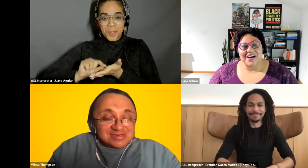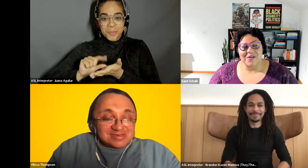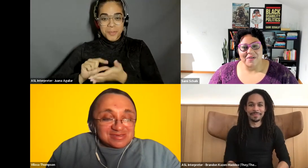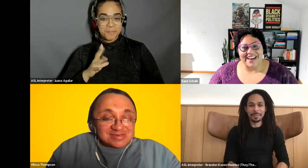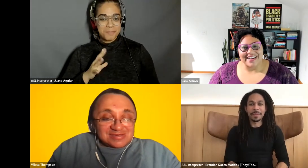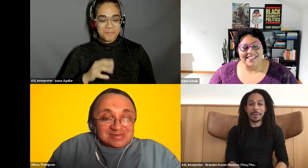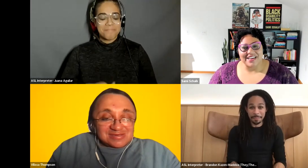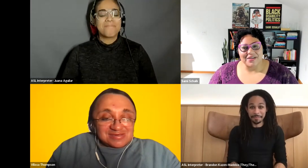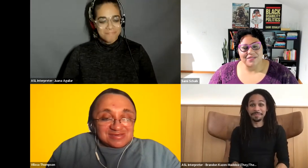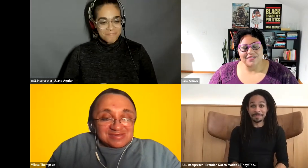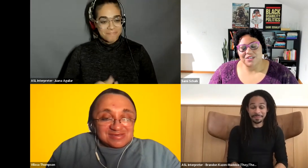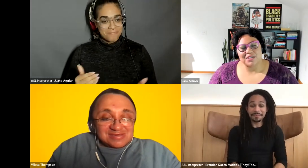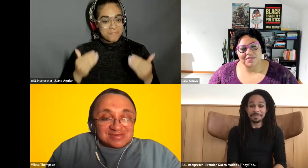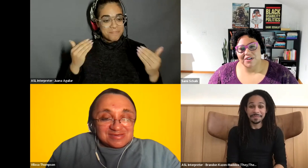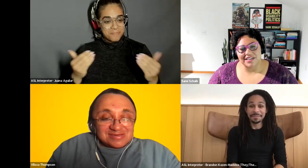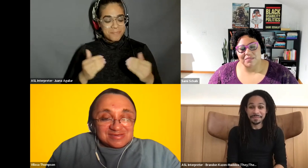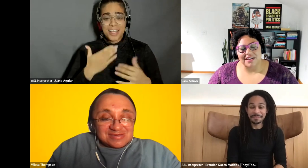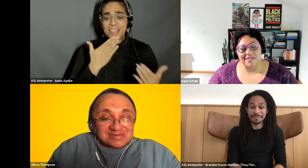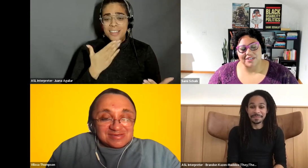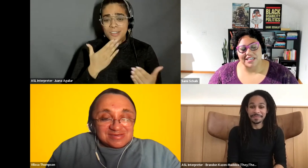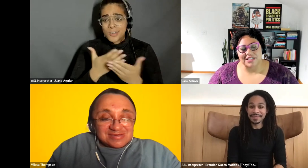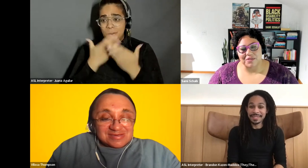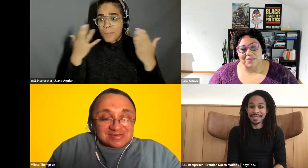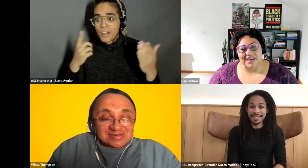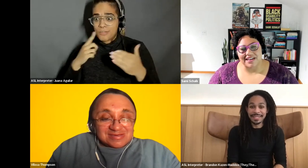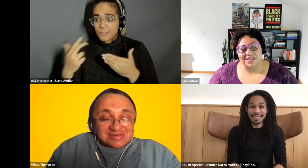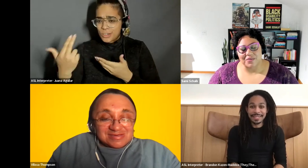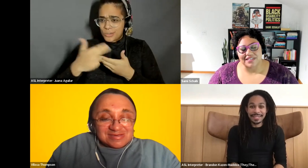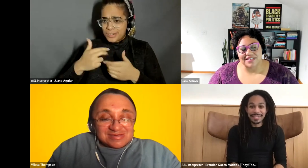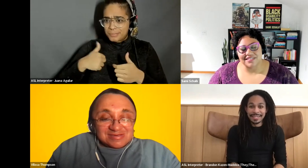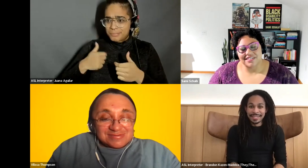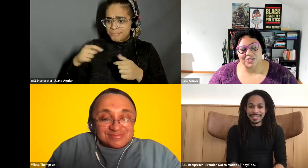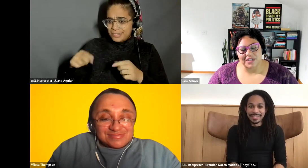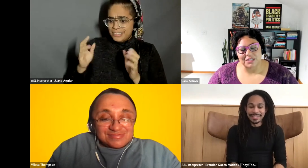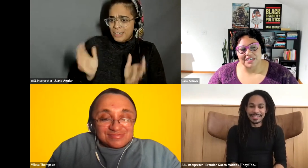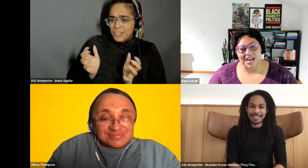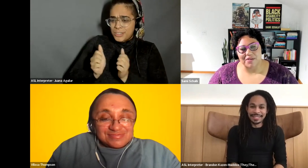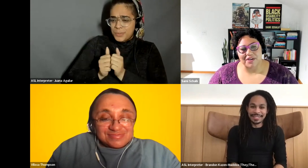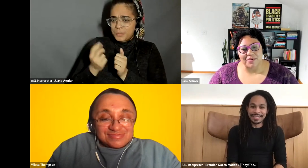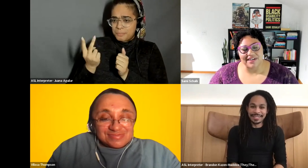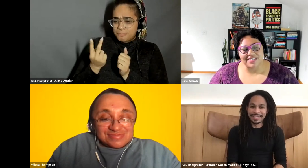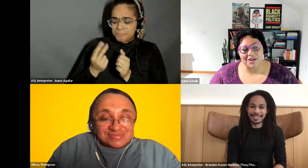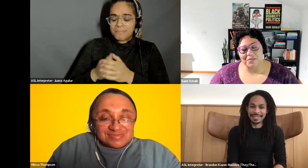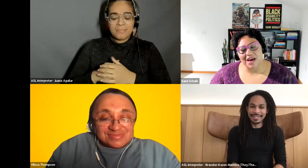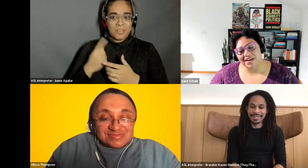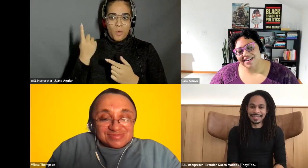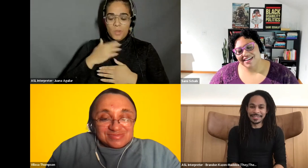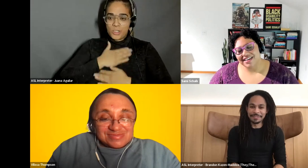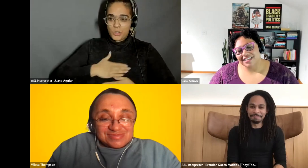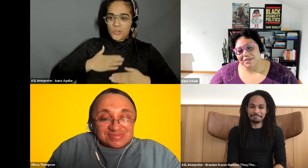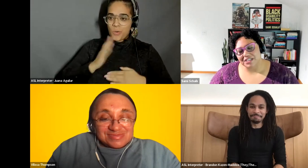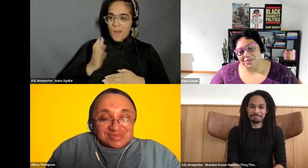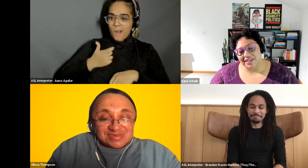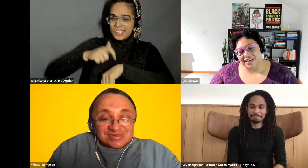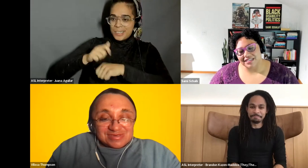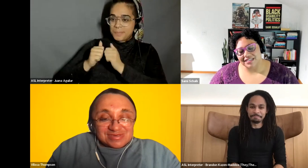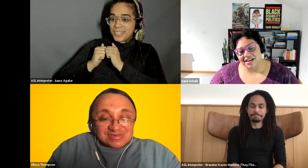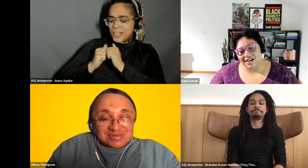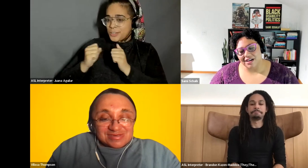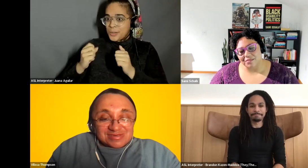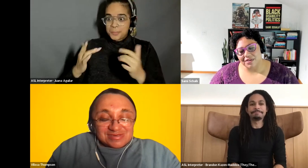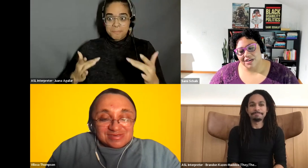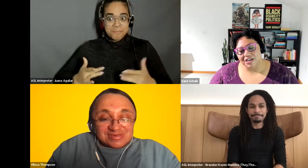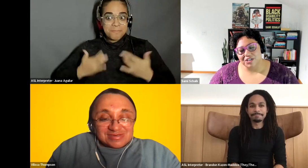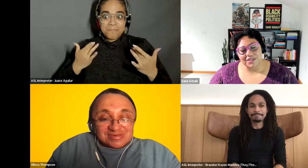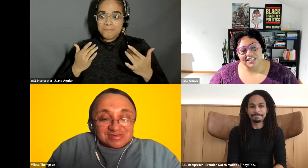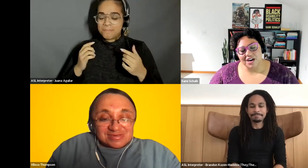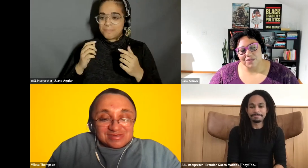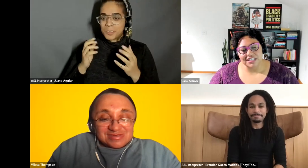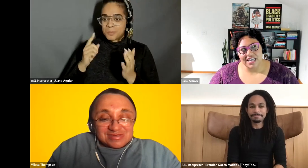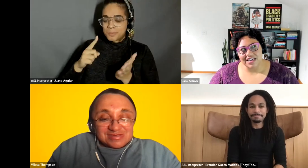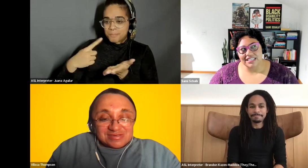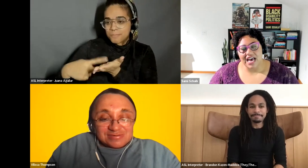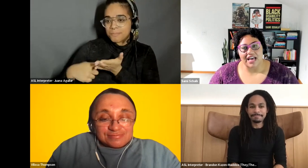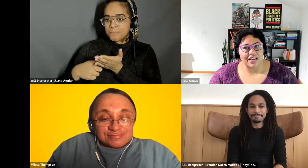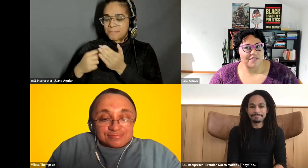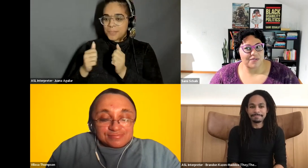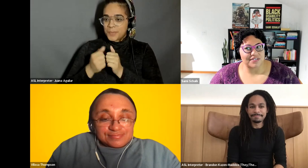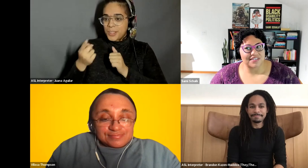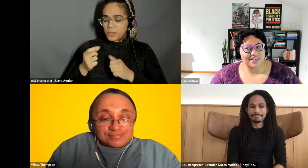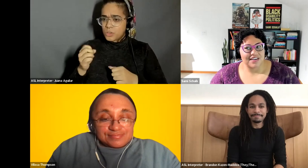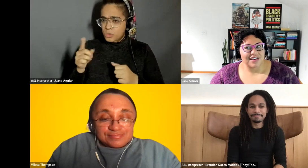Sami Schalk: all right. Thank you so much for agreeing to be in conversation with me. It's always a joy to spend time with you, and so I'm happy to be doing this. Do you want to start with just like telling folks